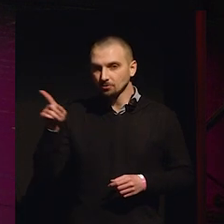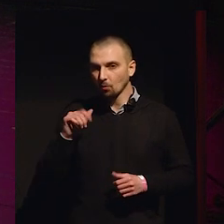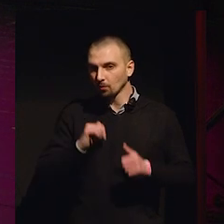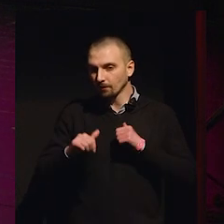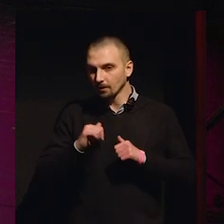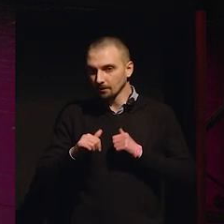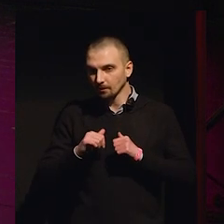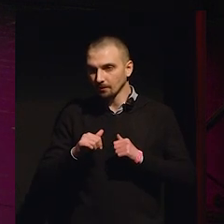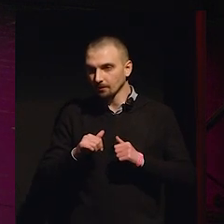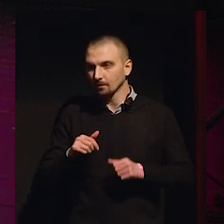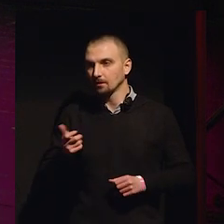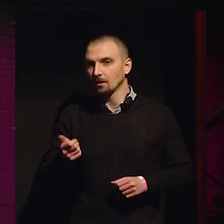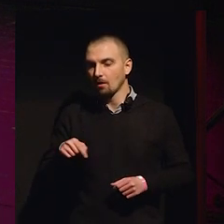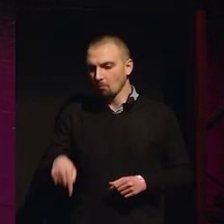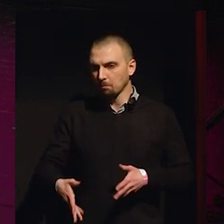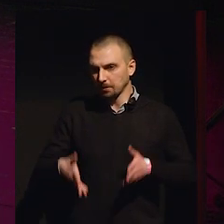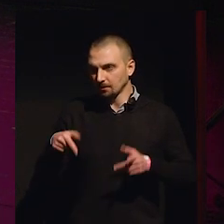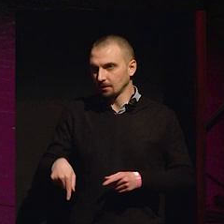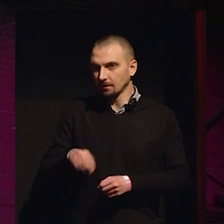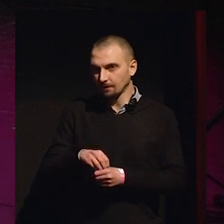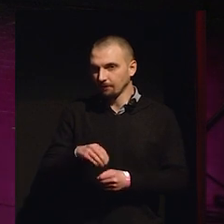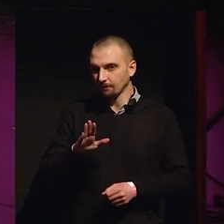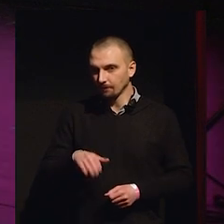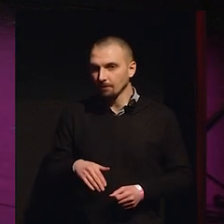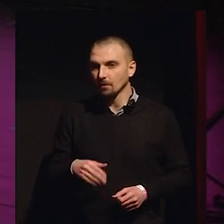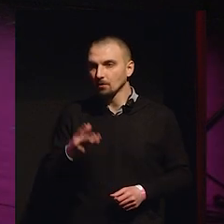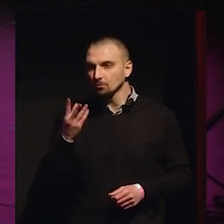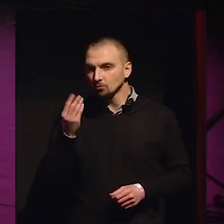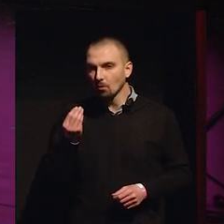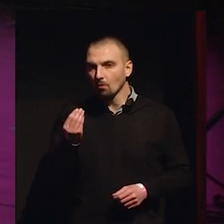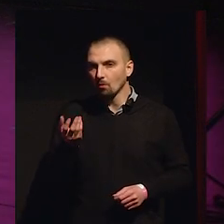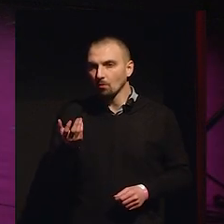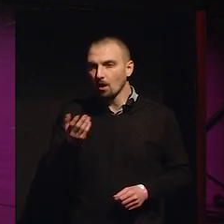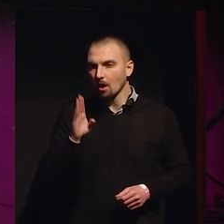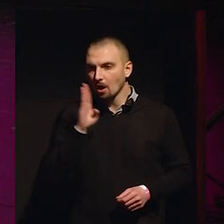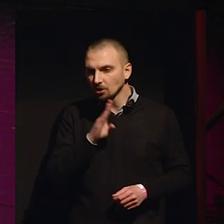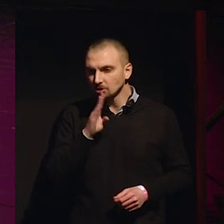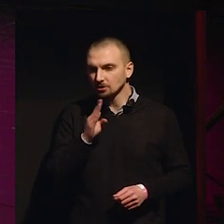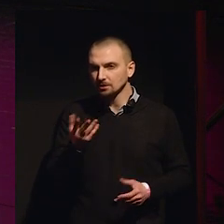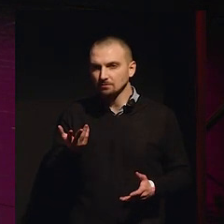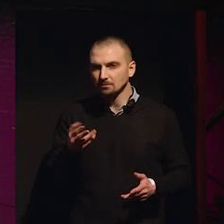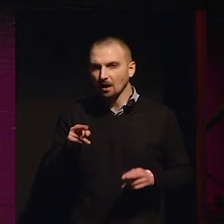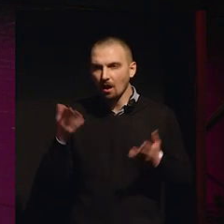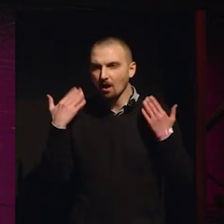this place was the gashouse. It had a very burning, bitter air like poison.